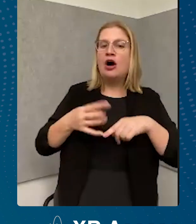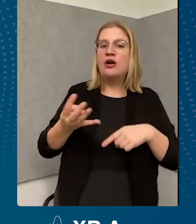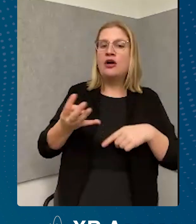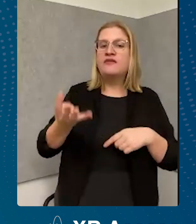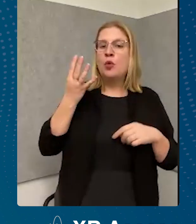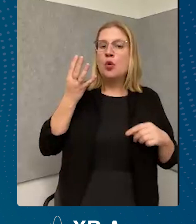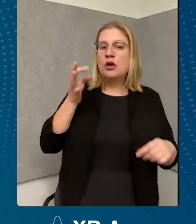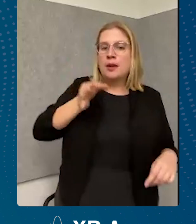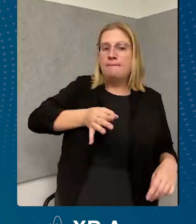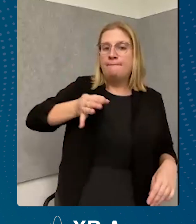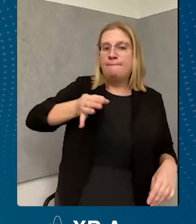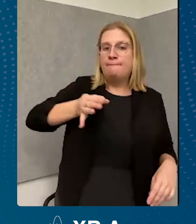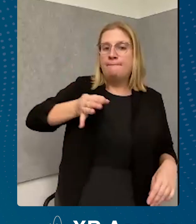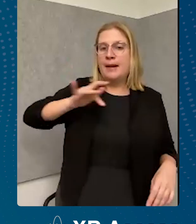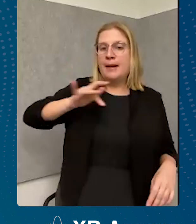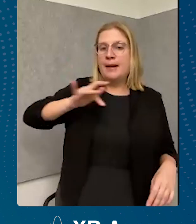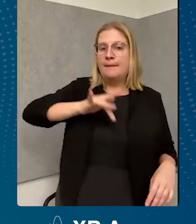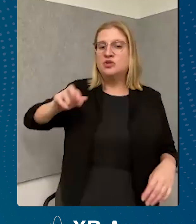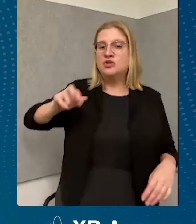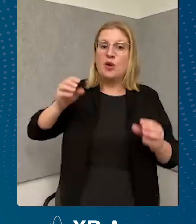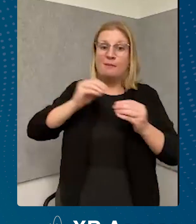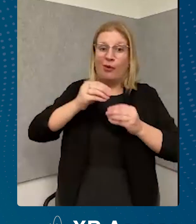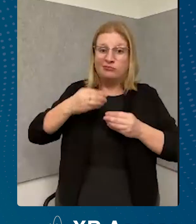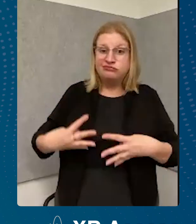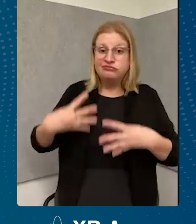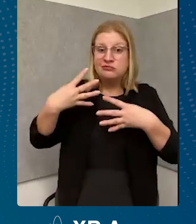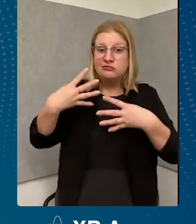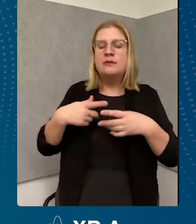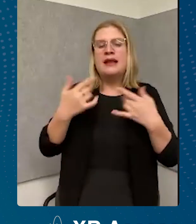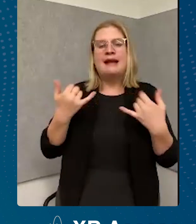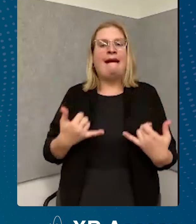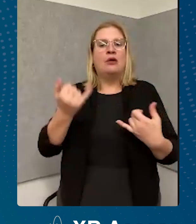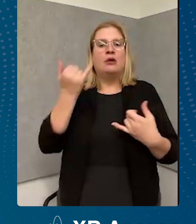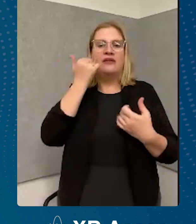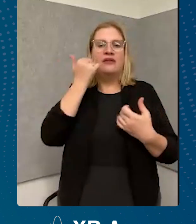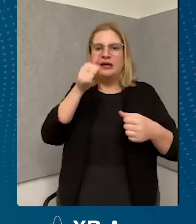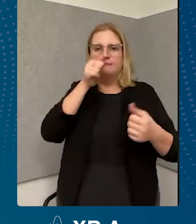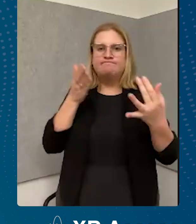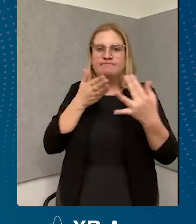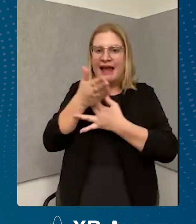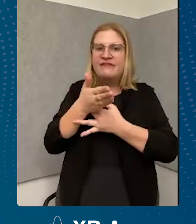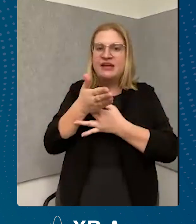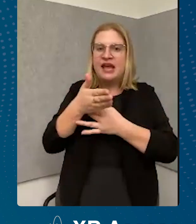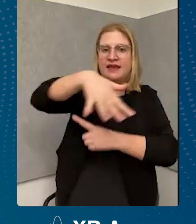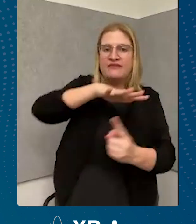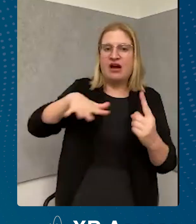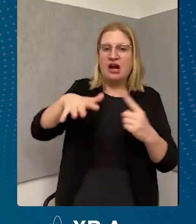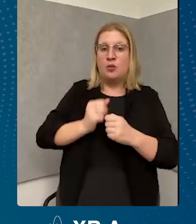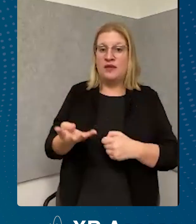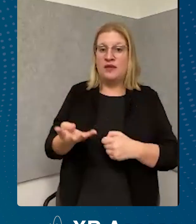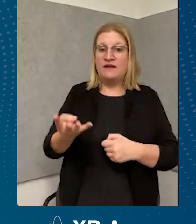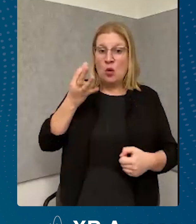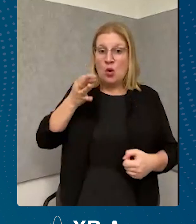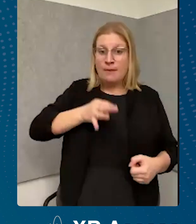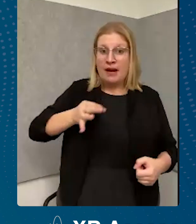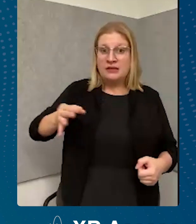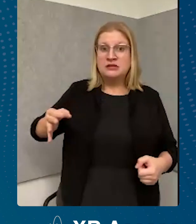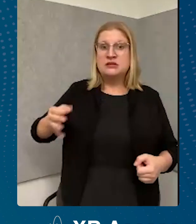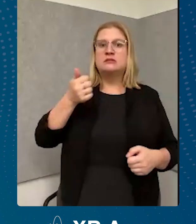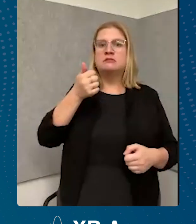or more inputs. So we thought we could provide the ability to navigate an environment with four buttons. And any individual with any type of device,